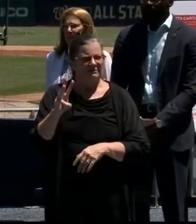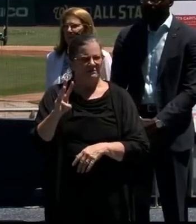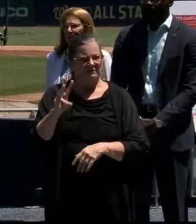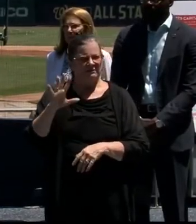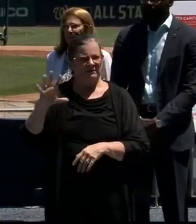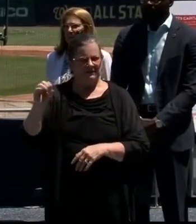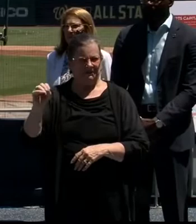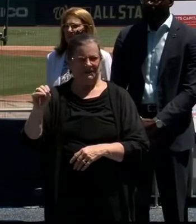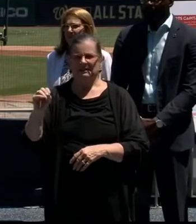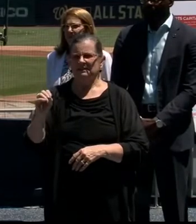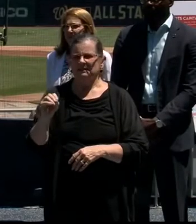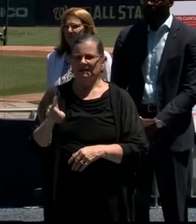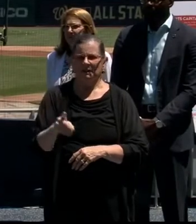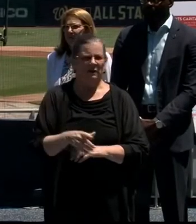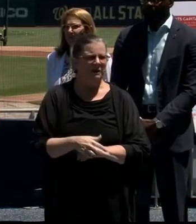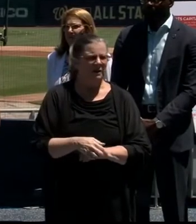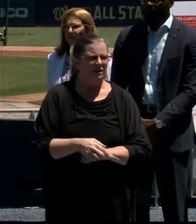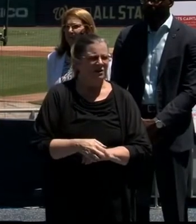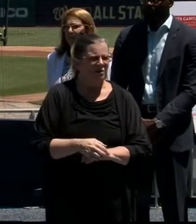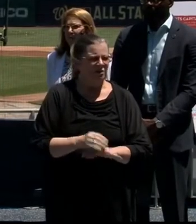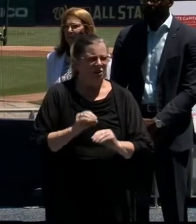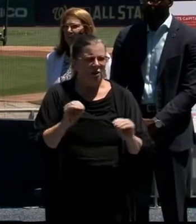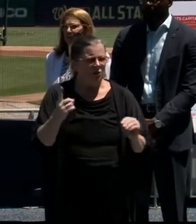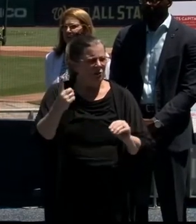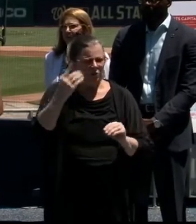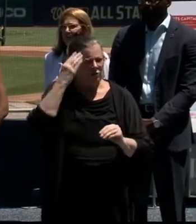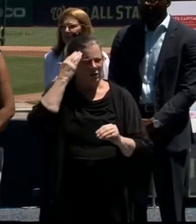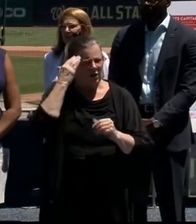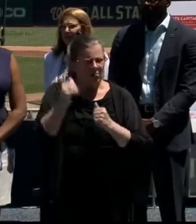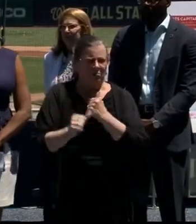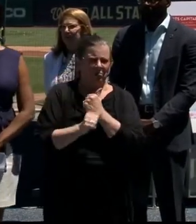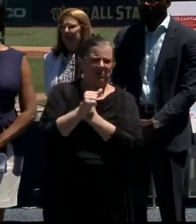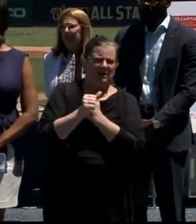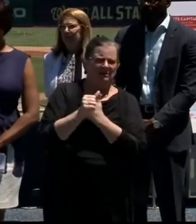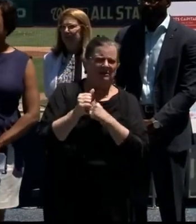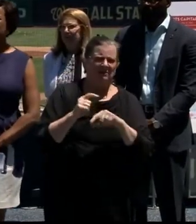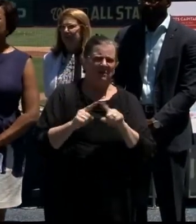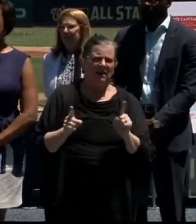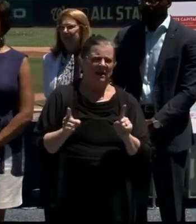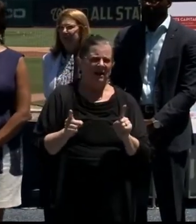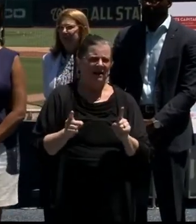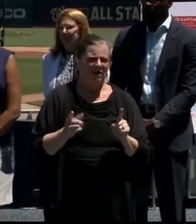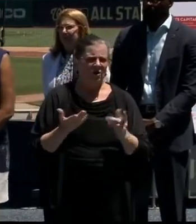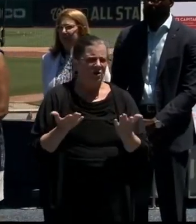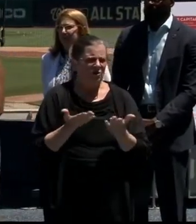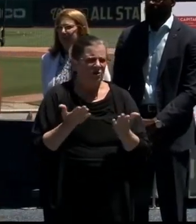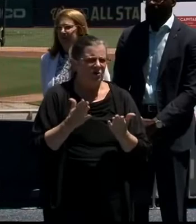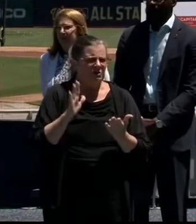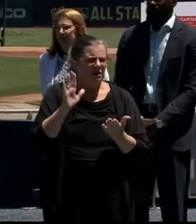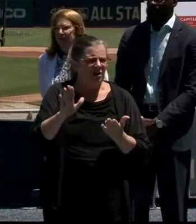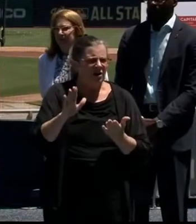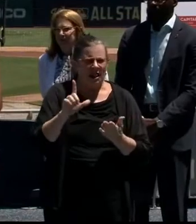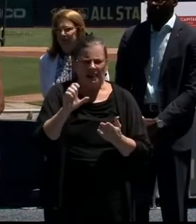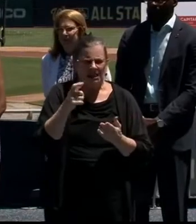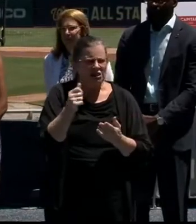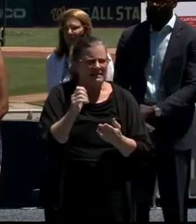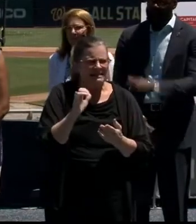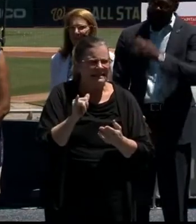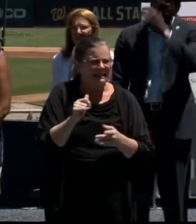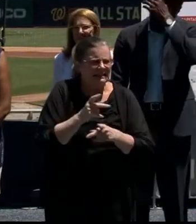CHIEF, I KNOW YOU SAID -- CAN YOU TAKE US